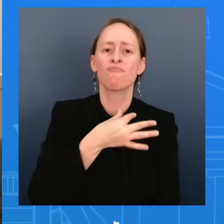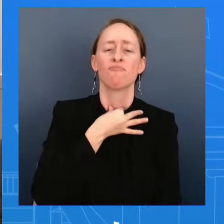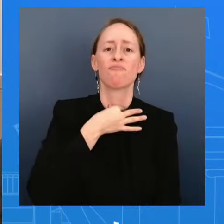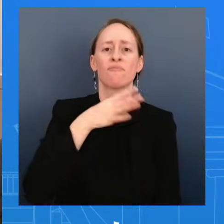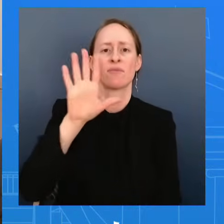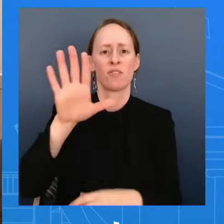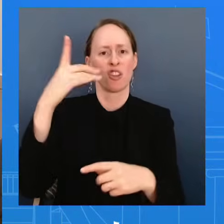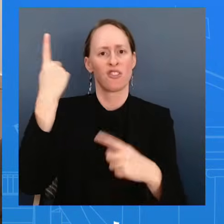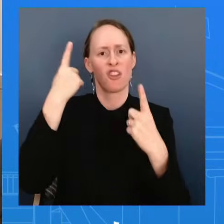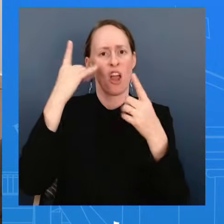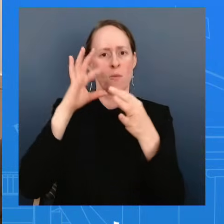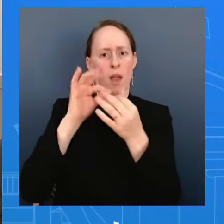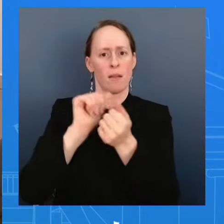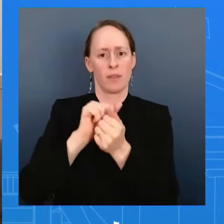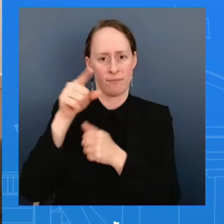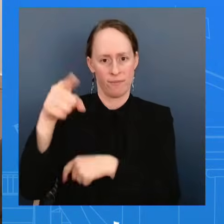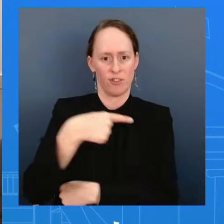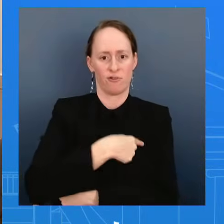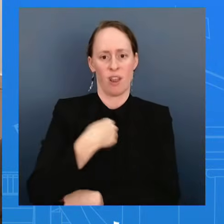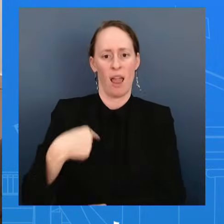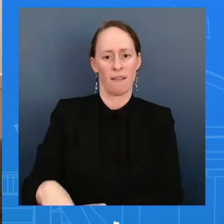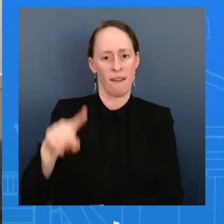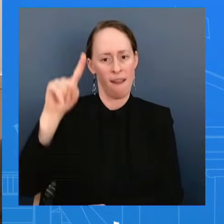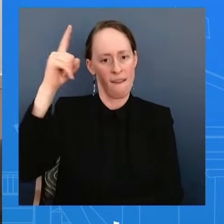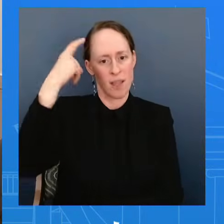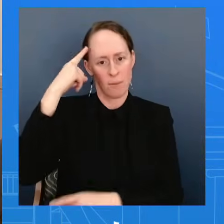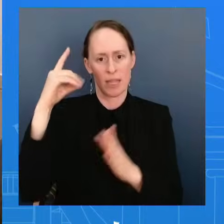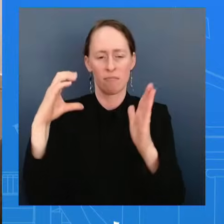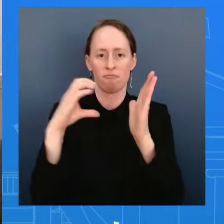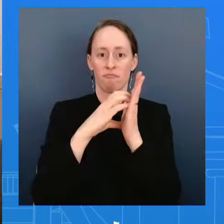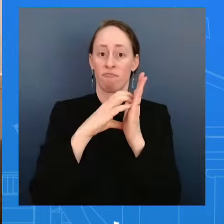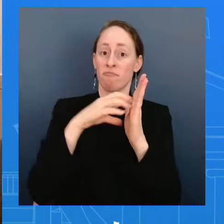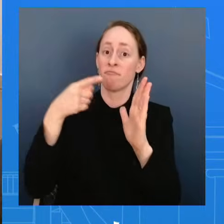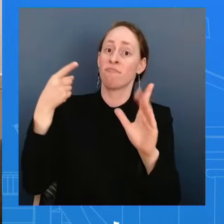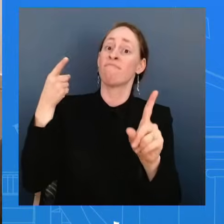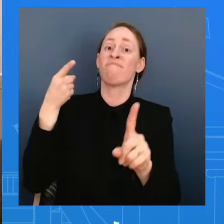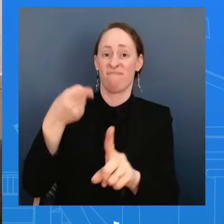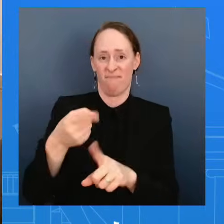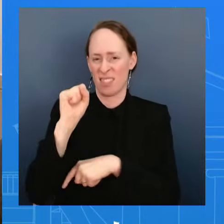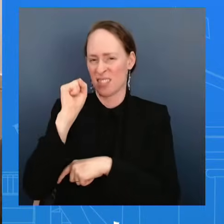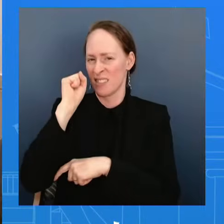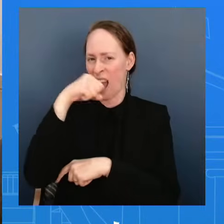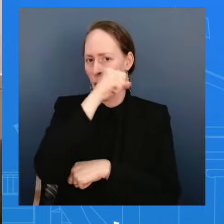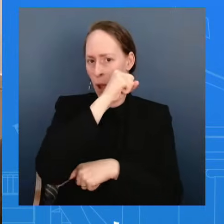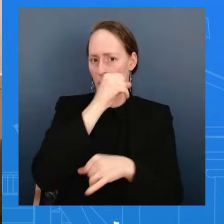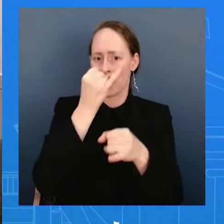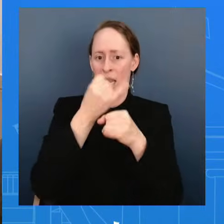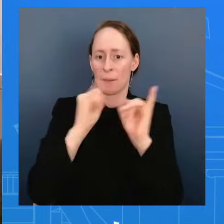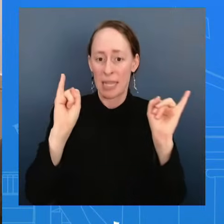to make sure that voting is -- is more accessible -- is more easily accessible to Americans across the country.